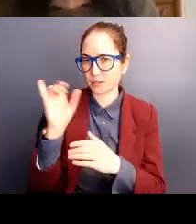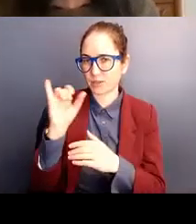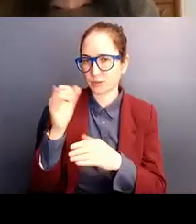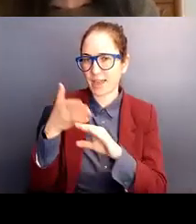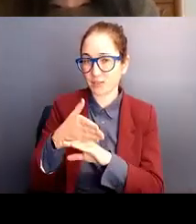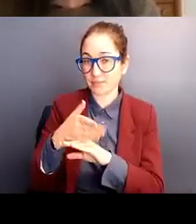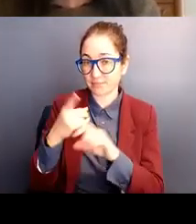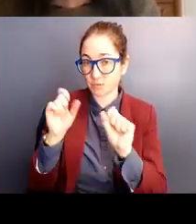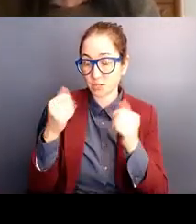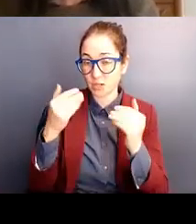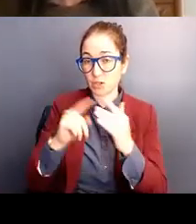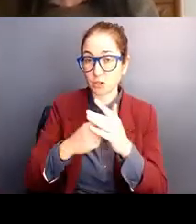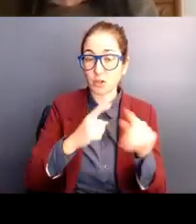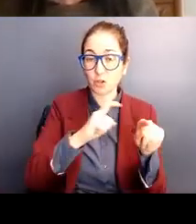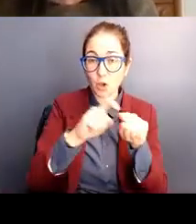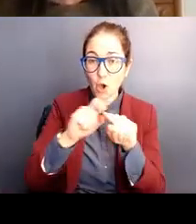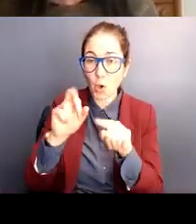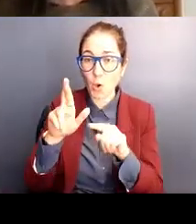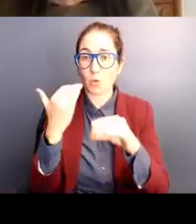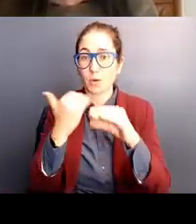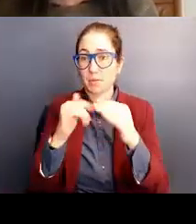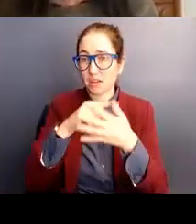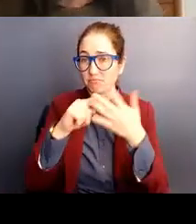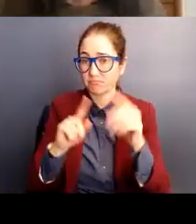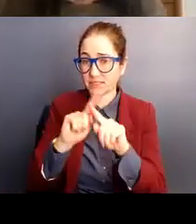get started by calling or emailing those folks as well.